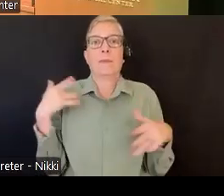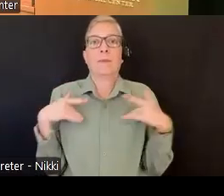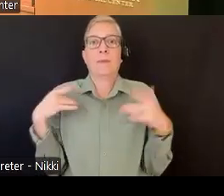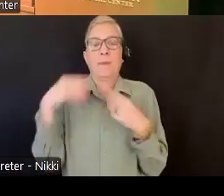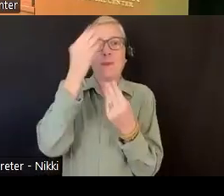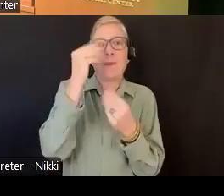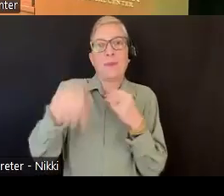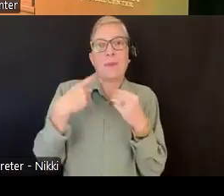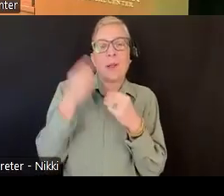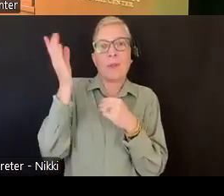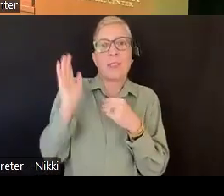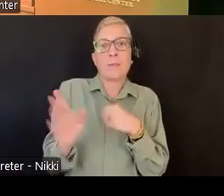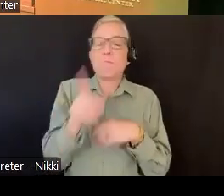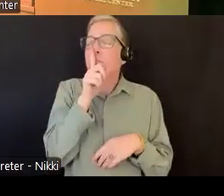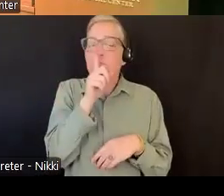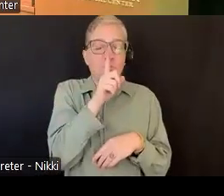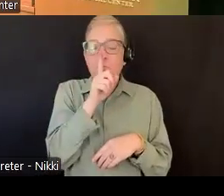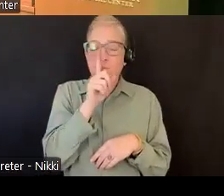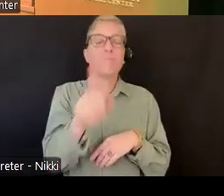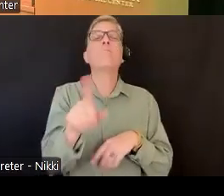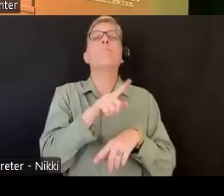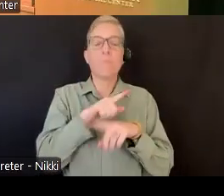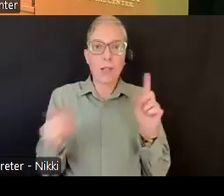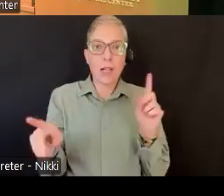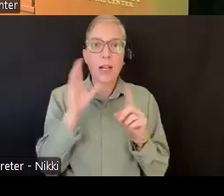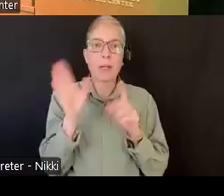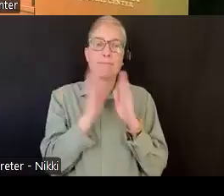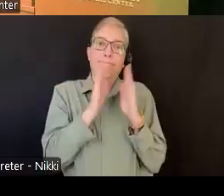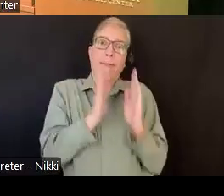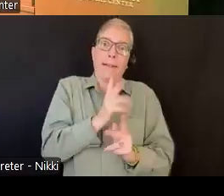going to do that, but I will do the housekeeping because I know it's everybody's favorite. So just